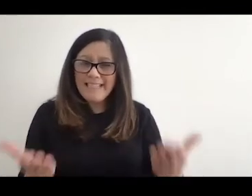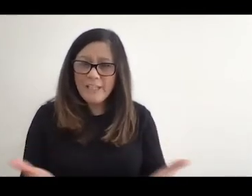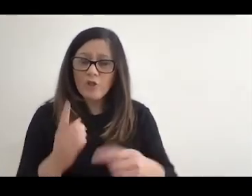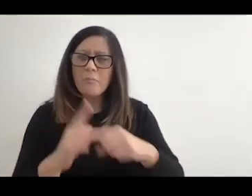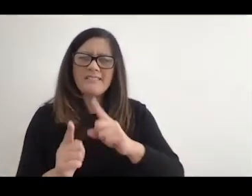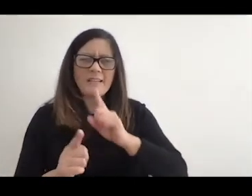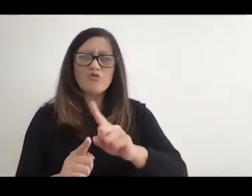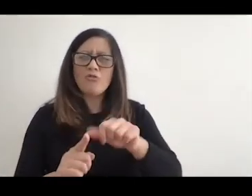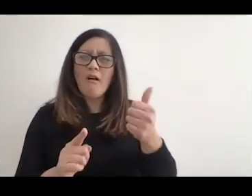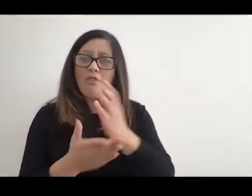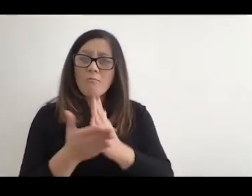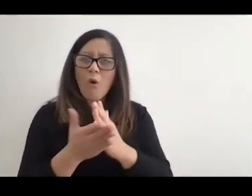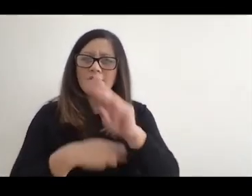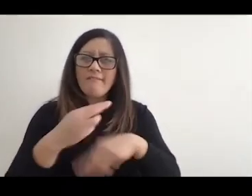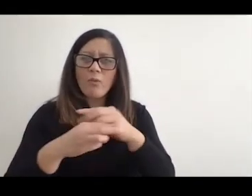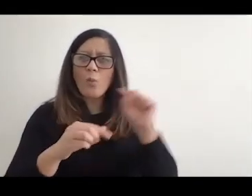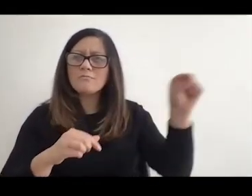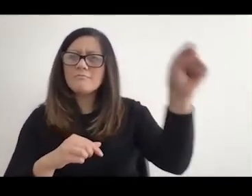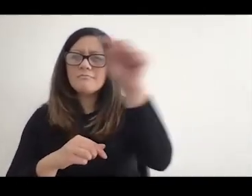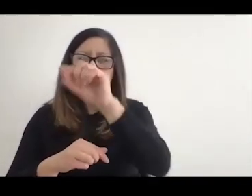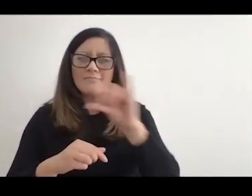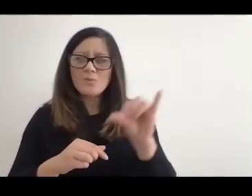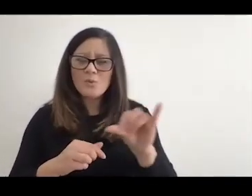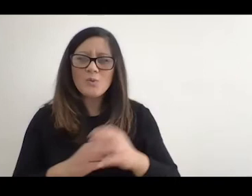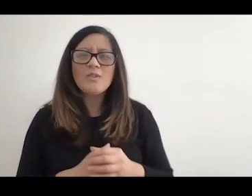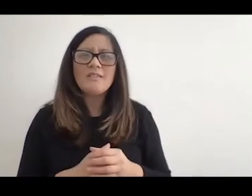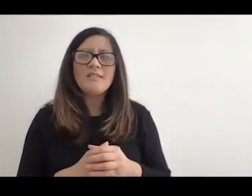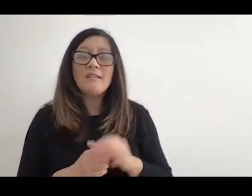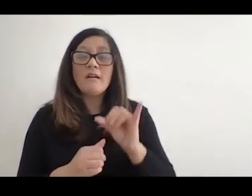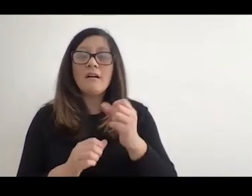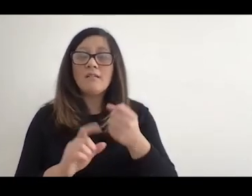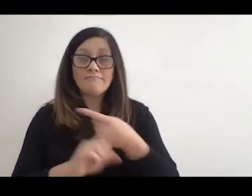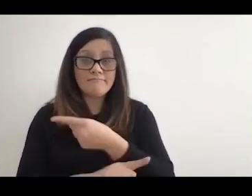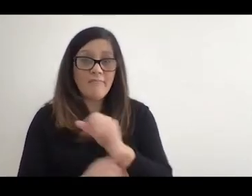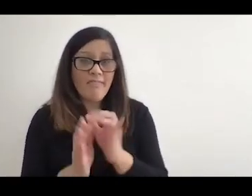Why, if all of this was happening and this is a Google book, you can Google it.